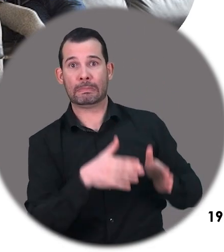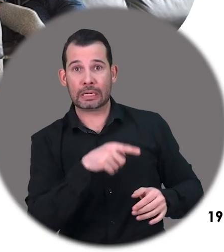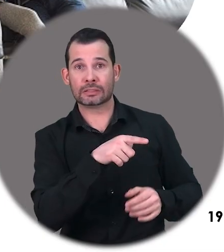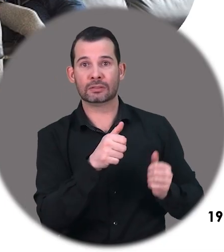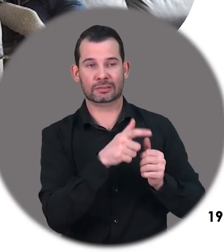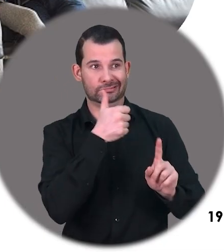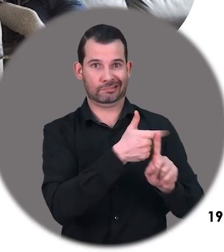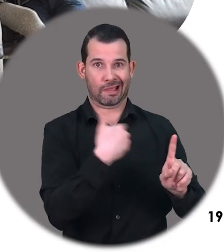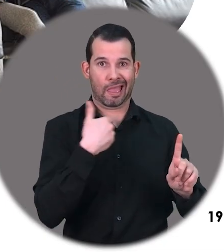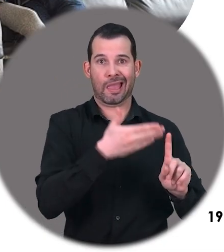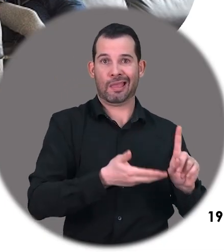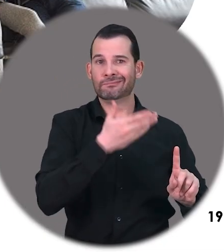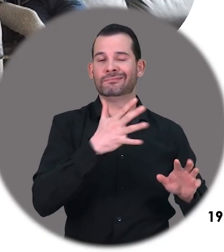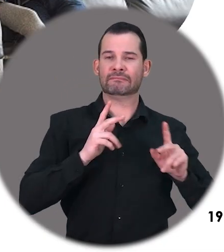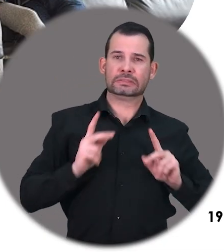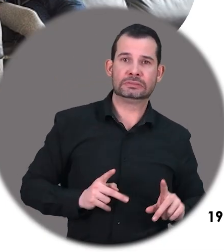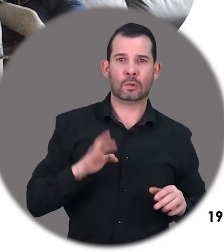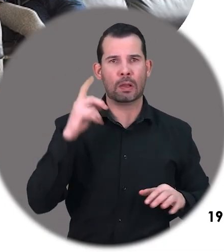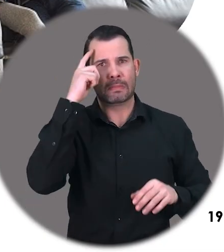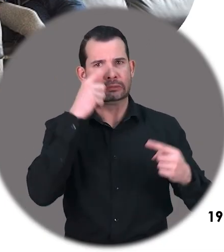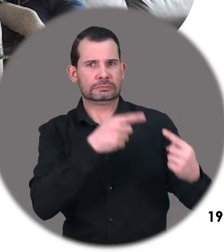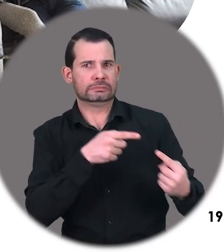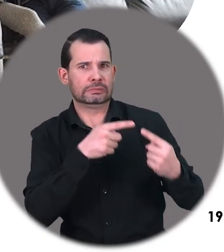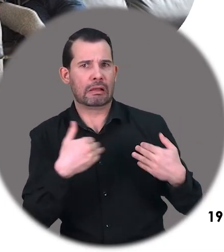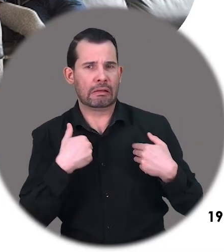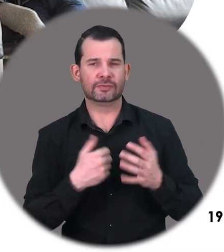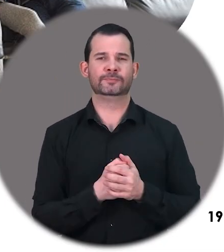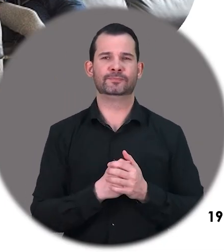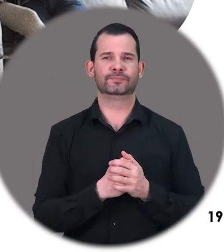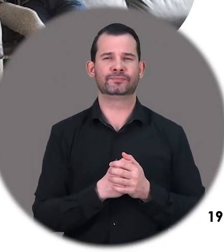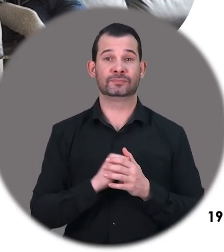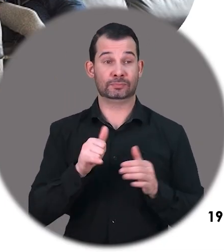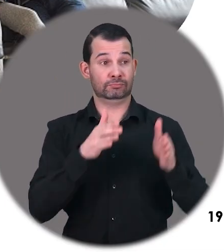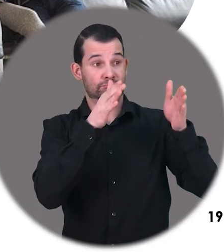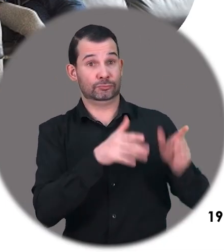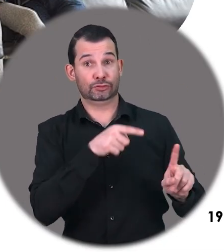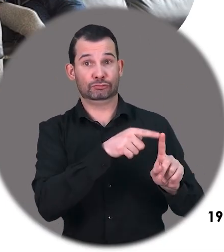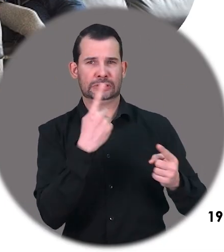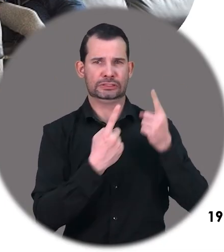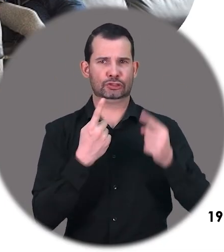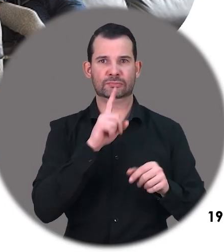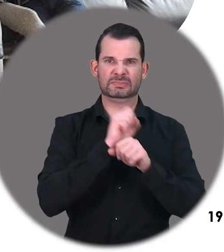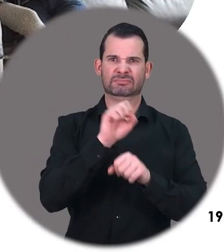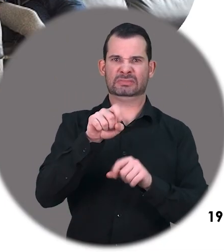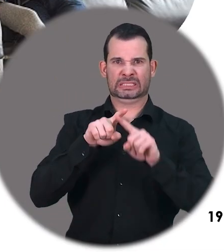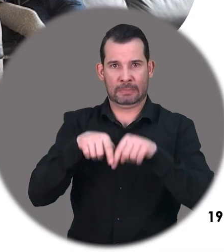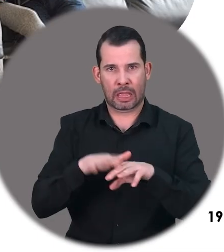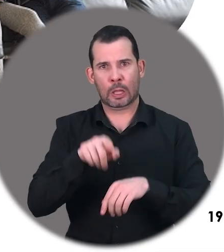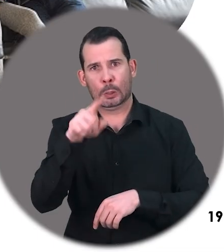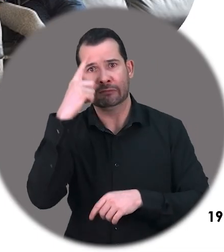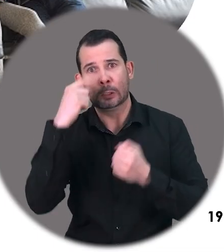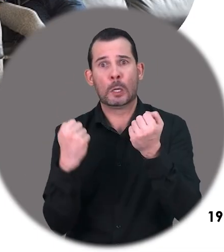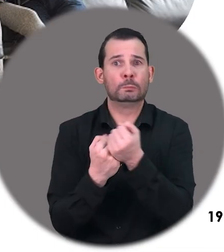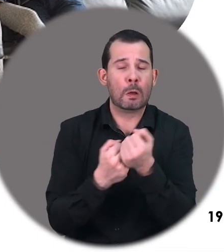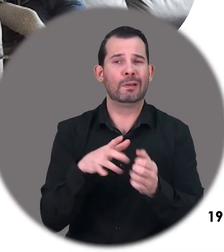or a dependant, with a physical or mental impairment. An individual is considered to depend on you for support